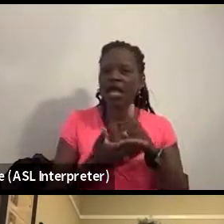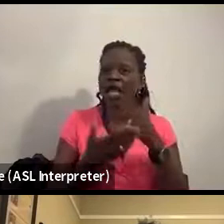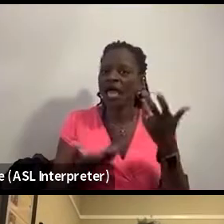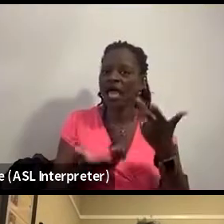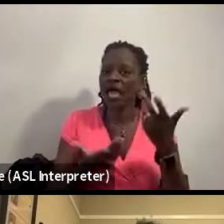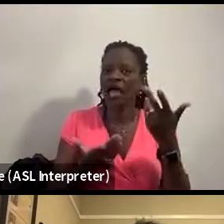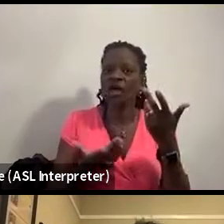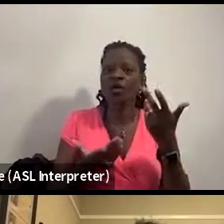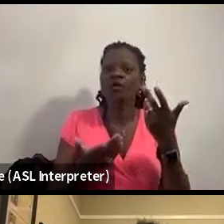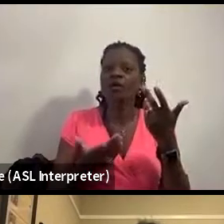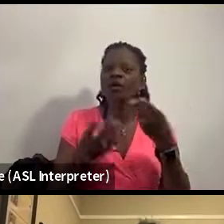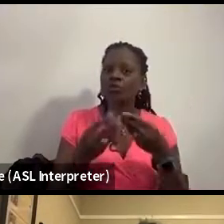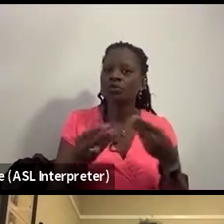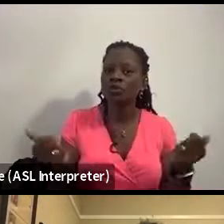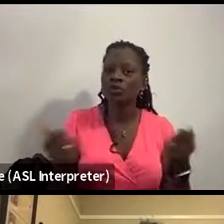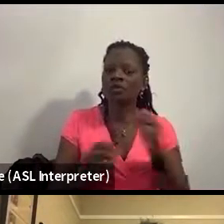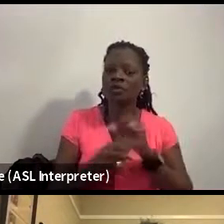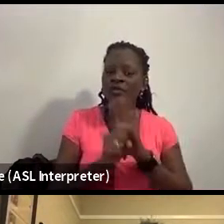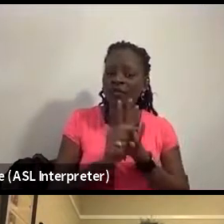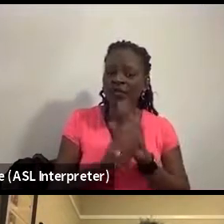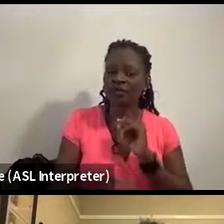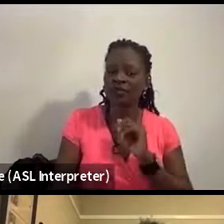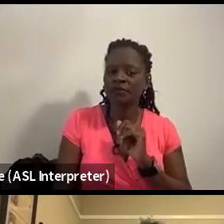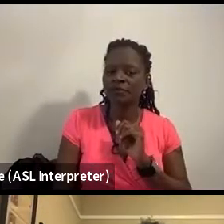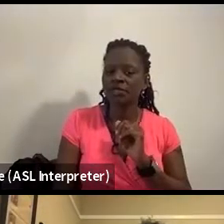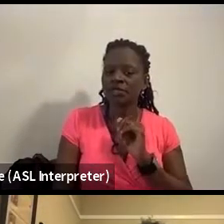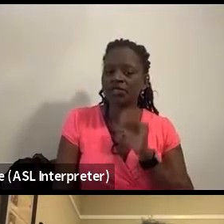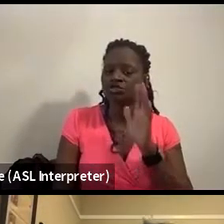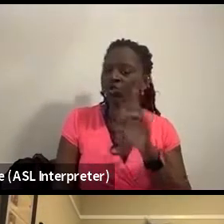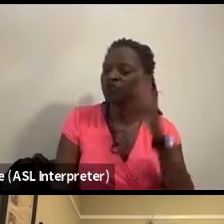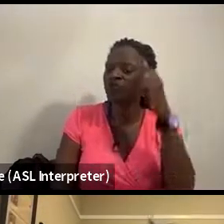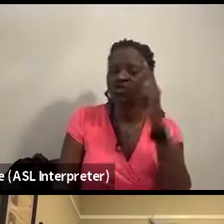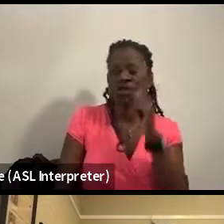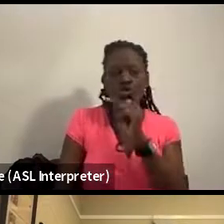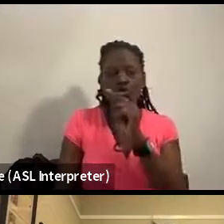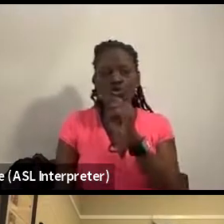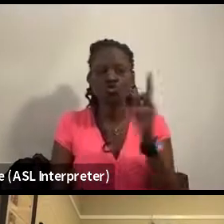And so it really has to do with who do they trust? Do they trust their faith leaders or their